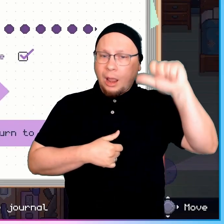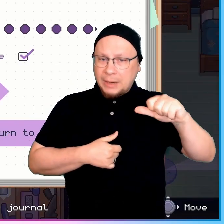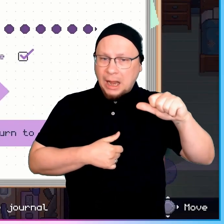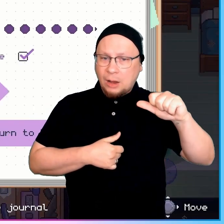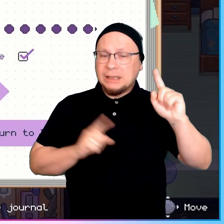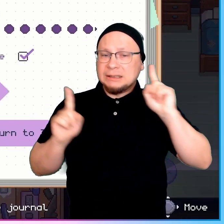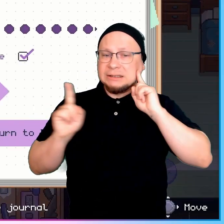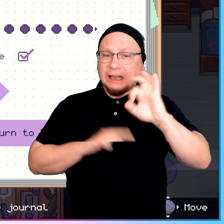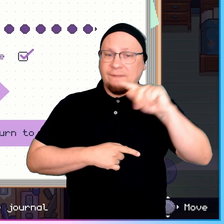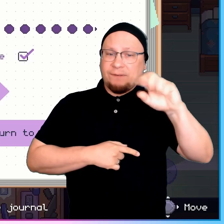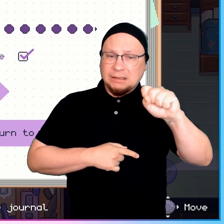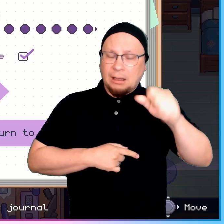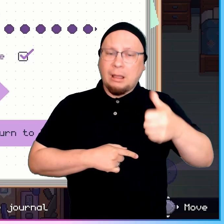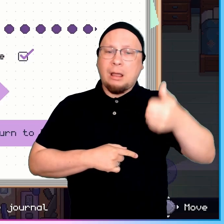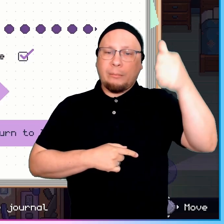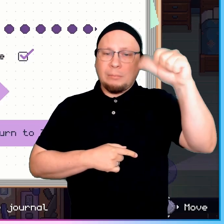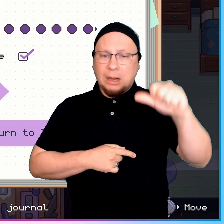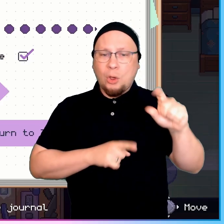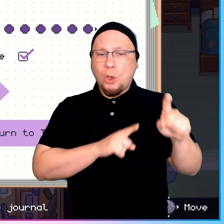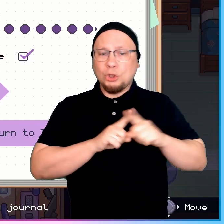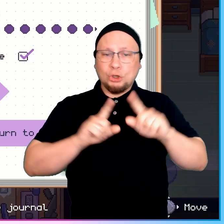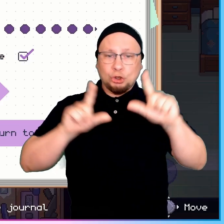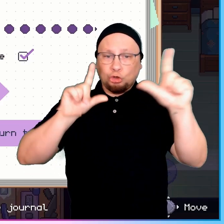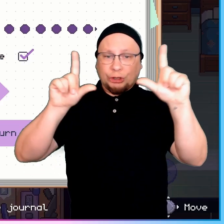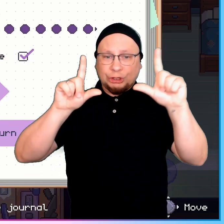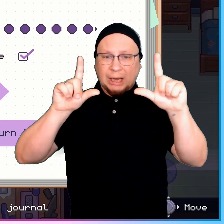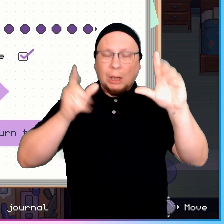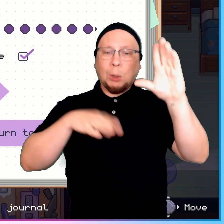and also an option to turn off screen shake.